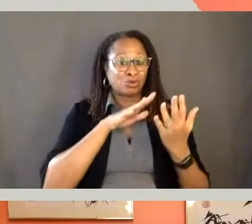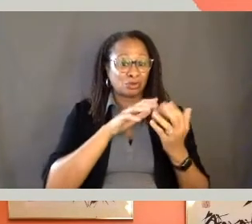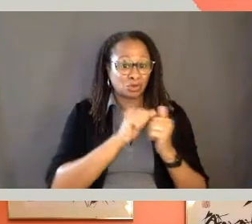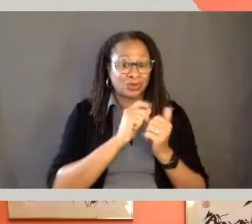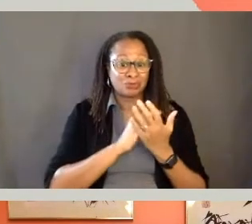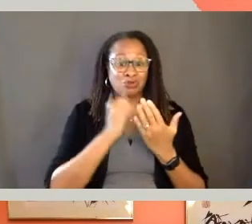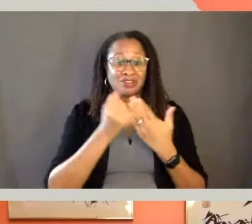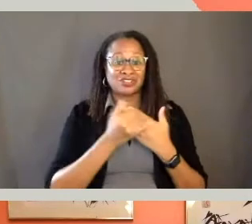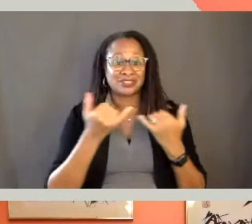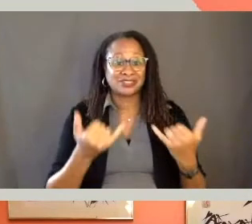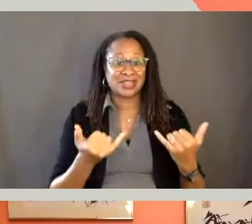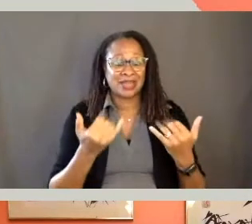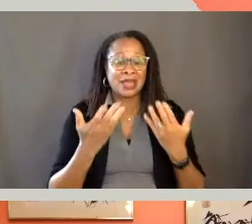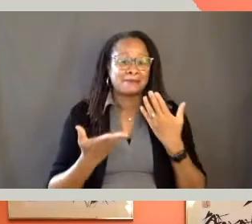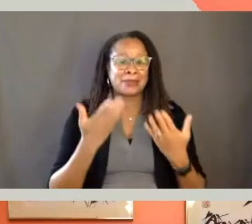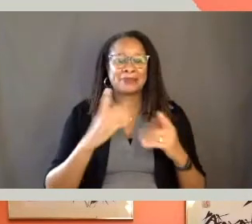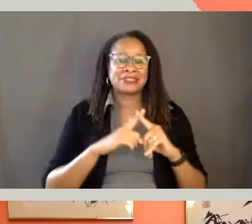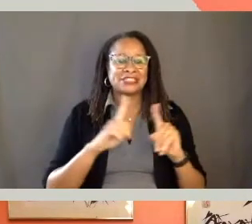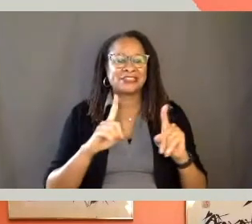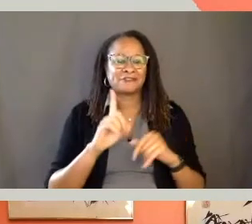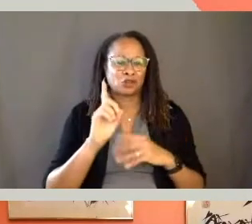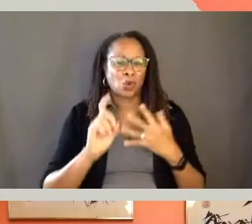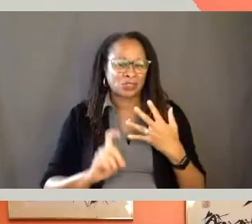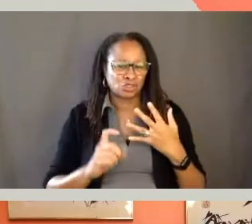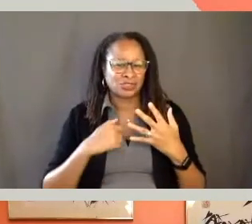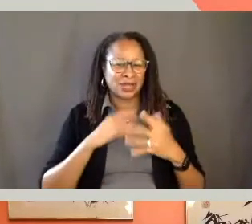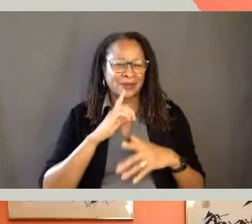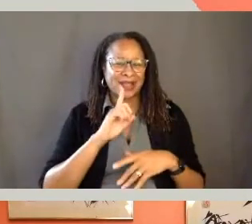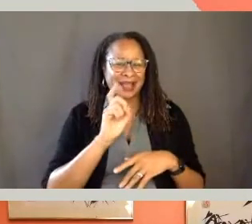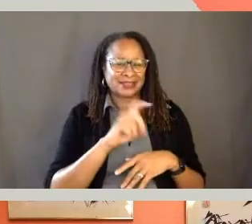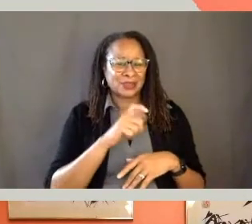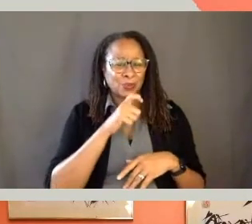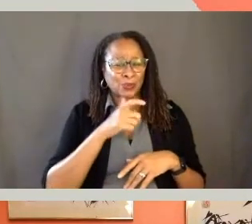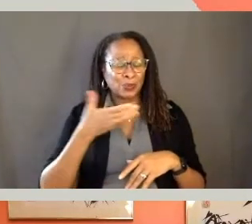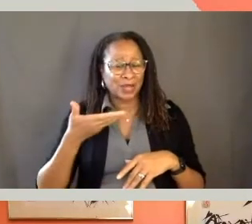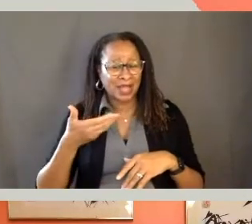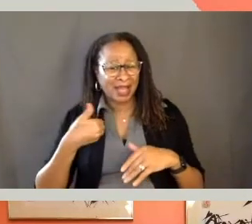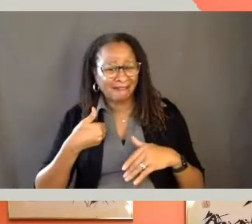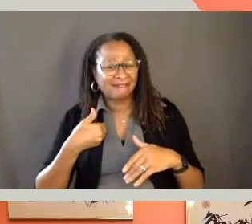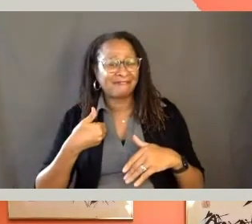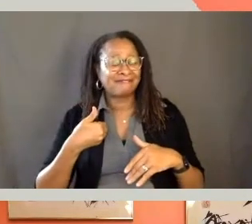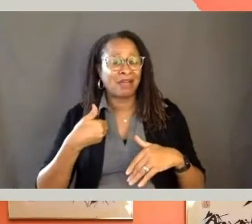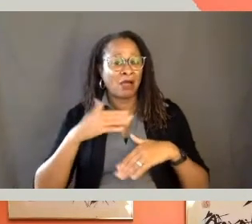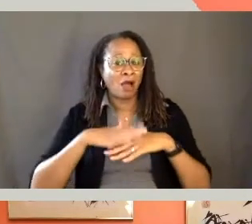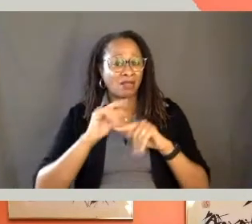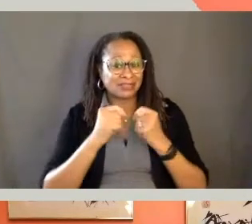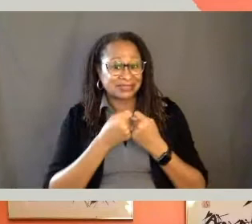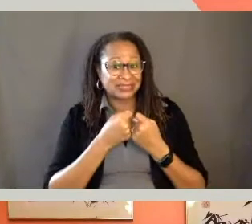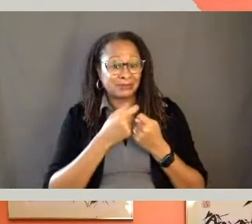there were maybe be different questions I would ask like, who do you have, you know, on the team who's,